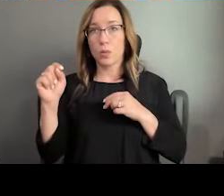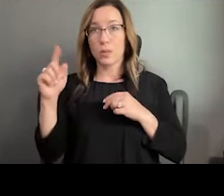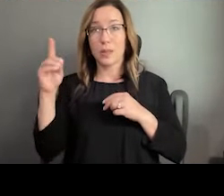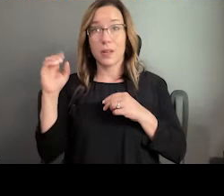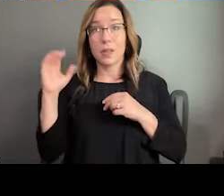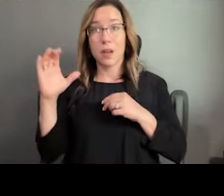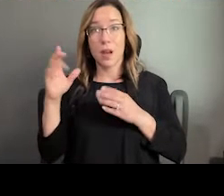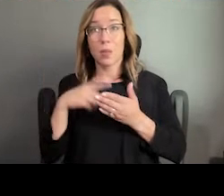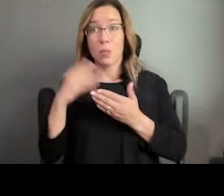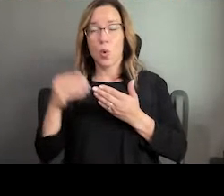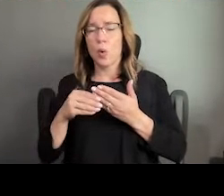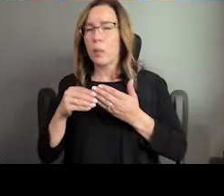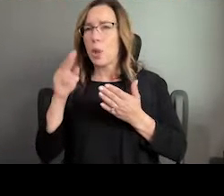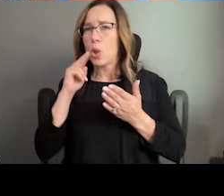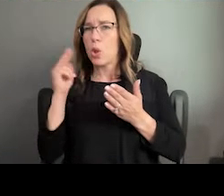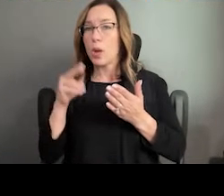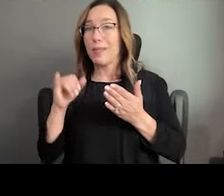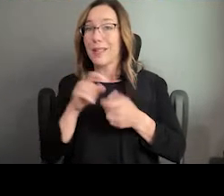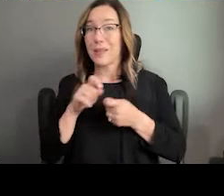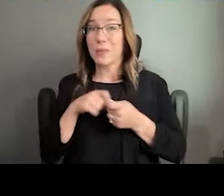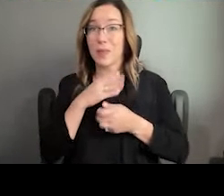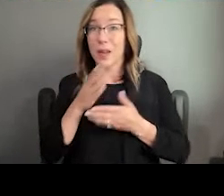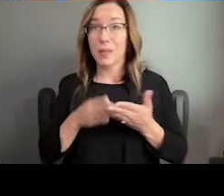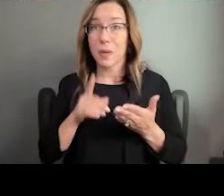about that particular aspect of eligibility.